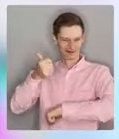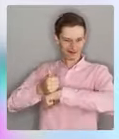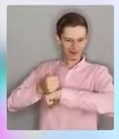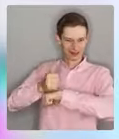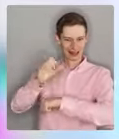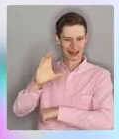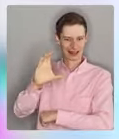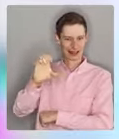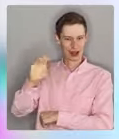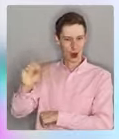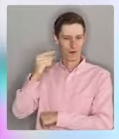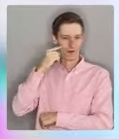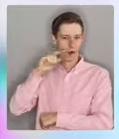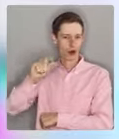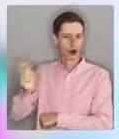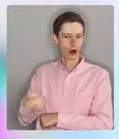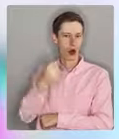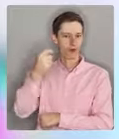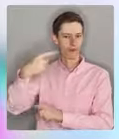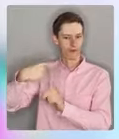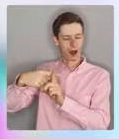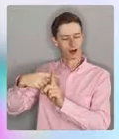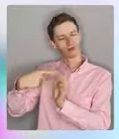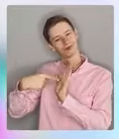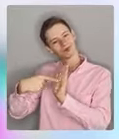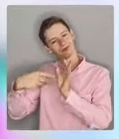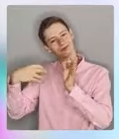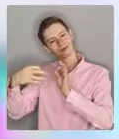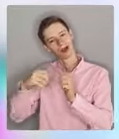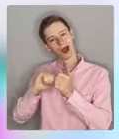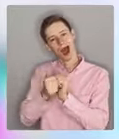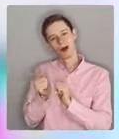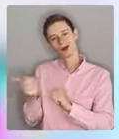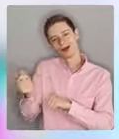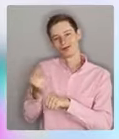to hear about how his team has implemented multiplayer services in their app.